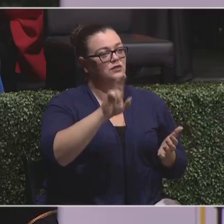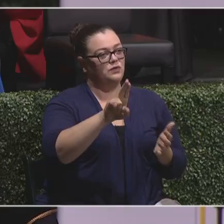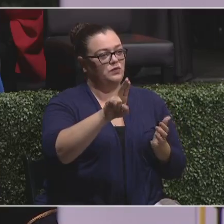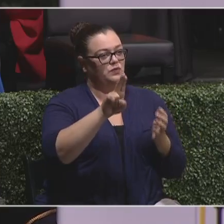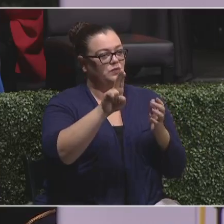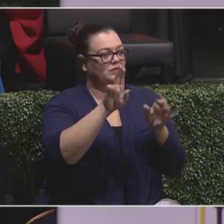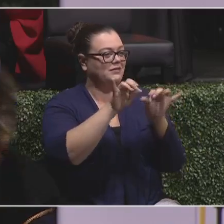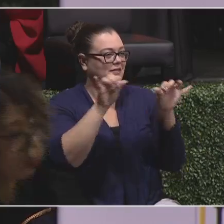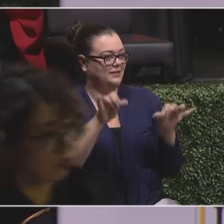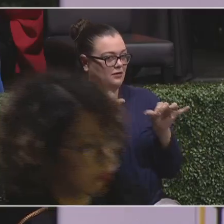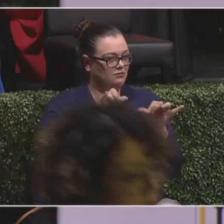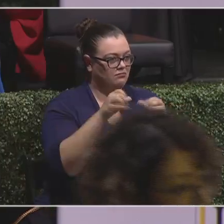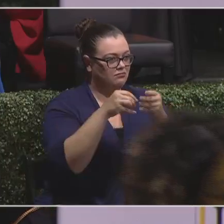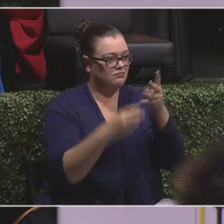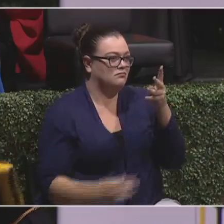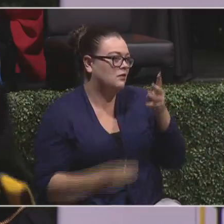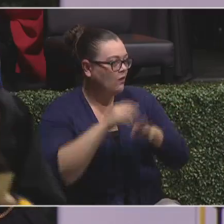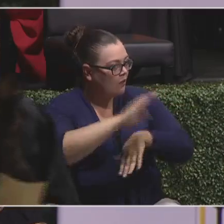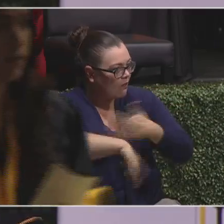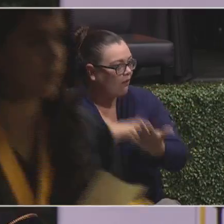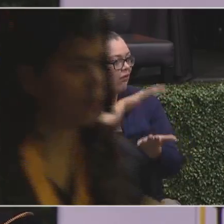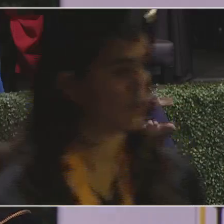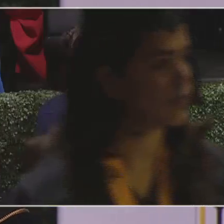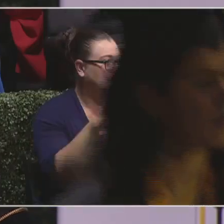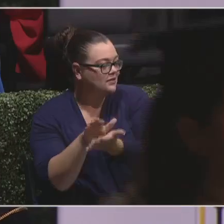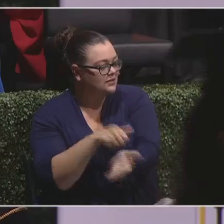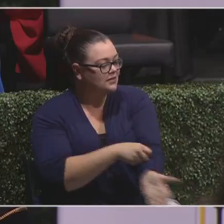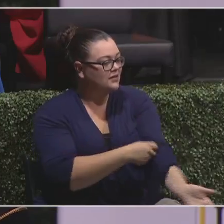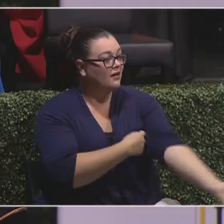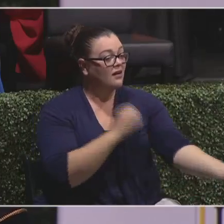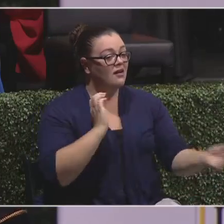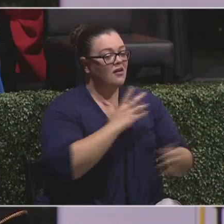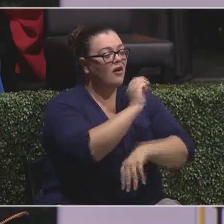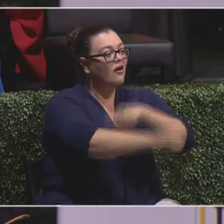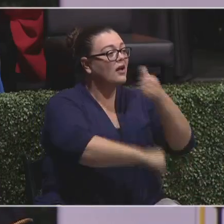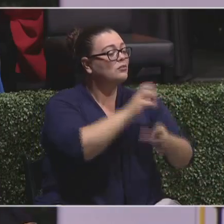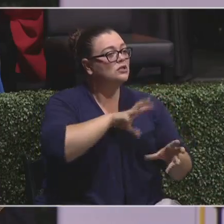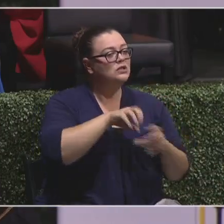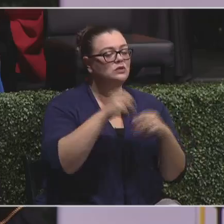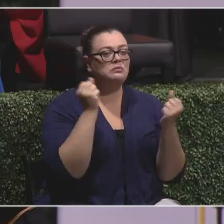YOU JOIN THE RANKS OF MORE THAN 245,000 ALUMNI OF THIS UNIVERSITY.